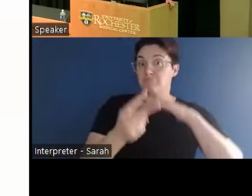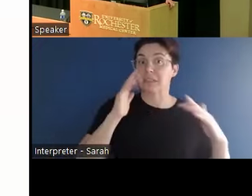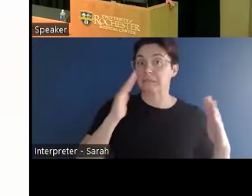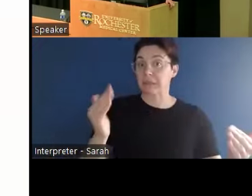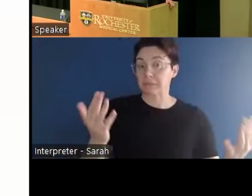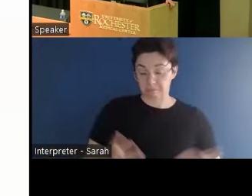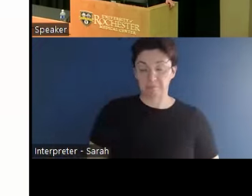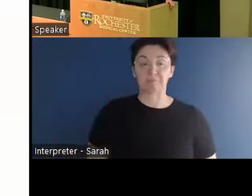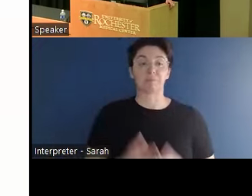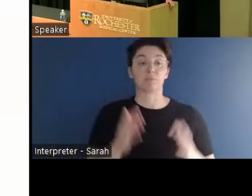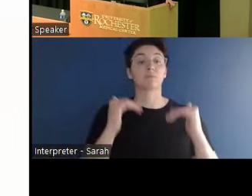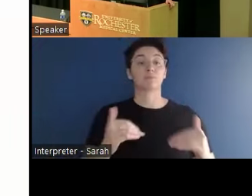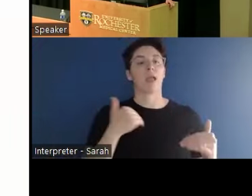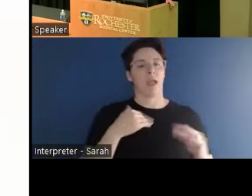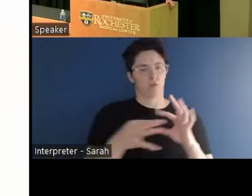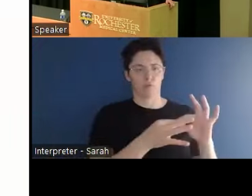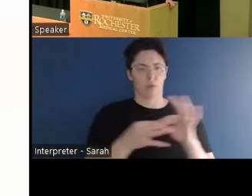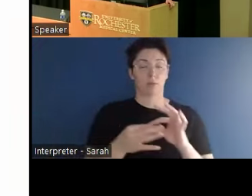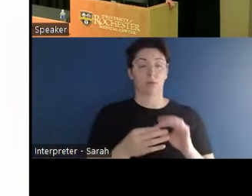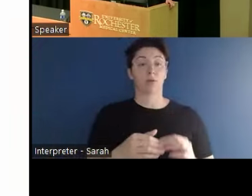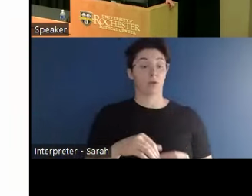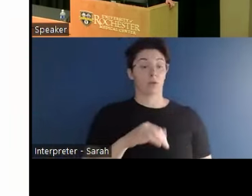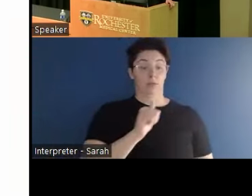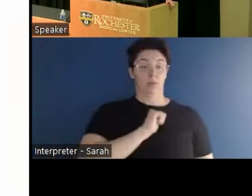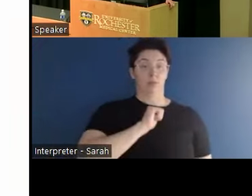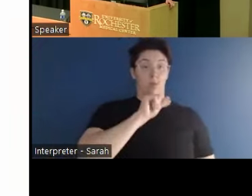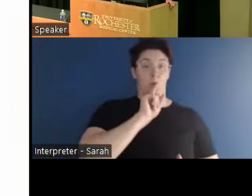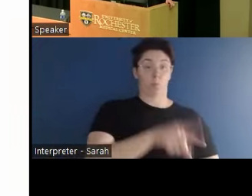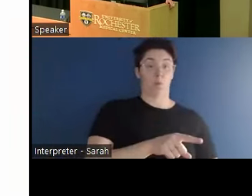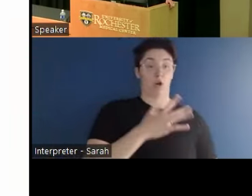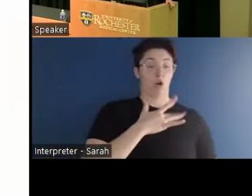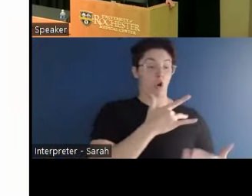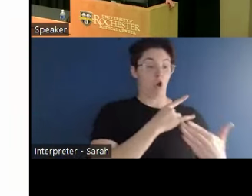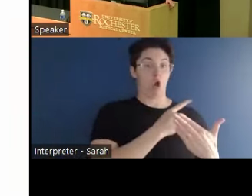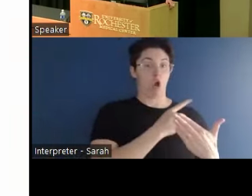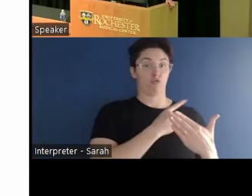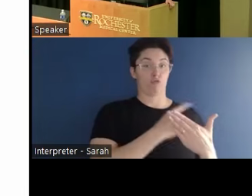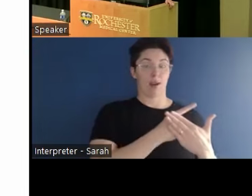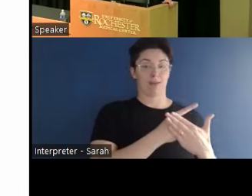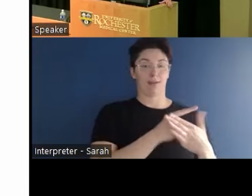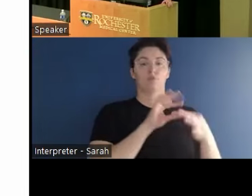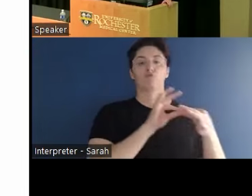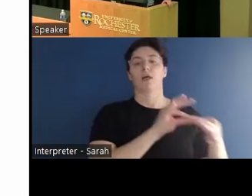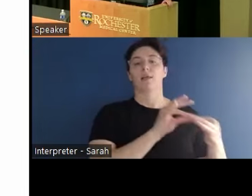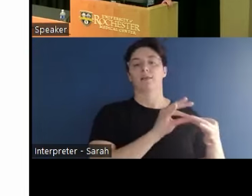there is a correlation between child report of symptoms and their heart rate in autism and that